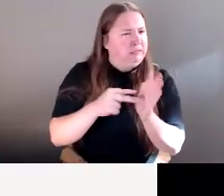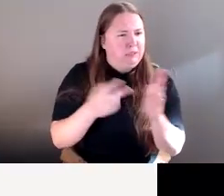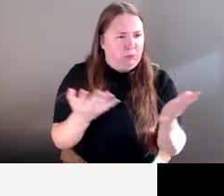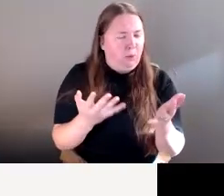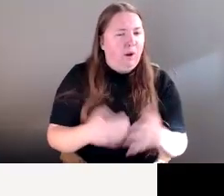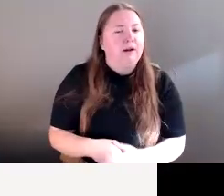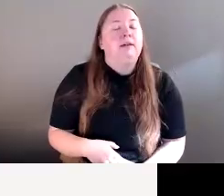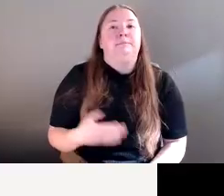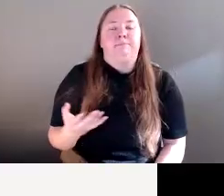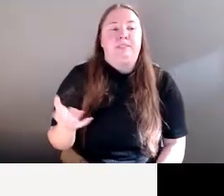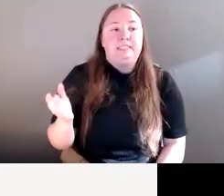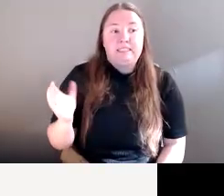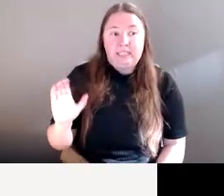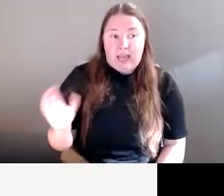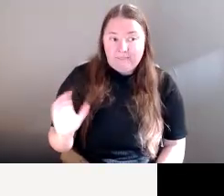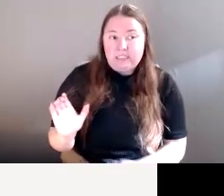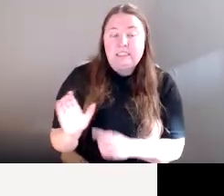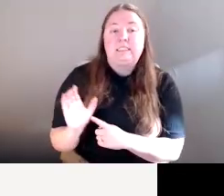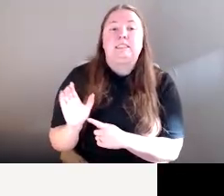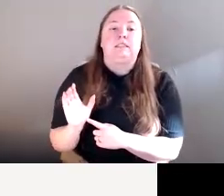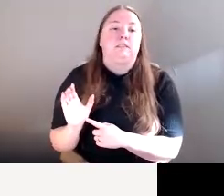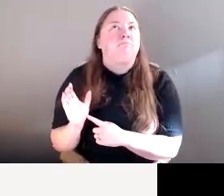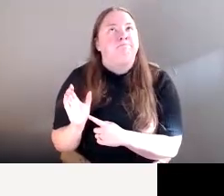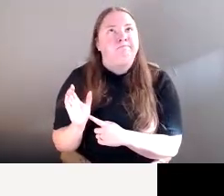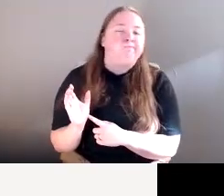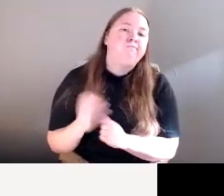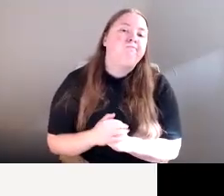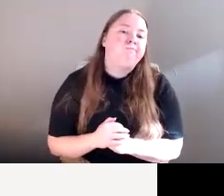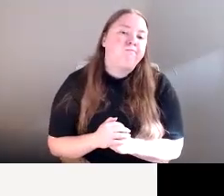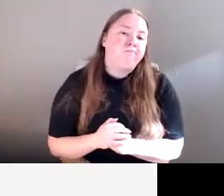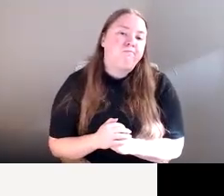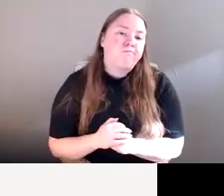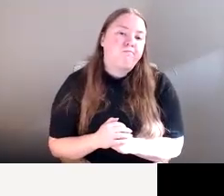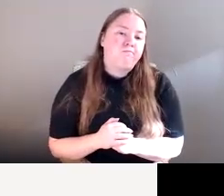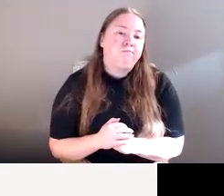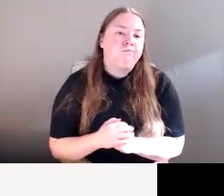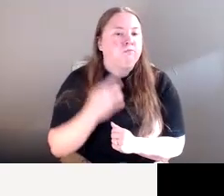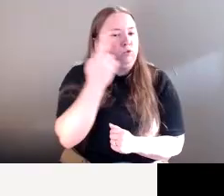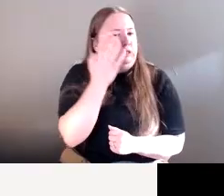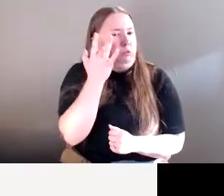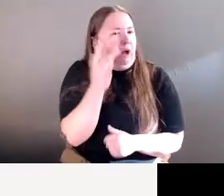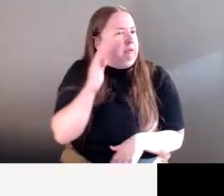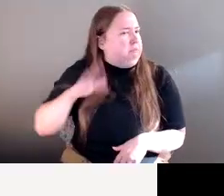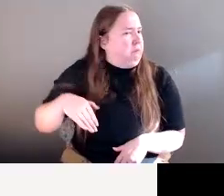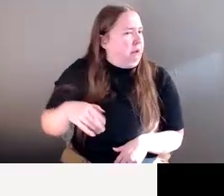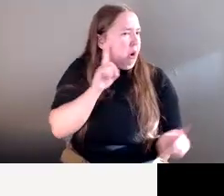Canvas has, the reason why, you may not have heard about this is because